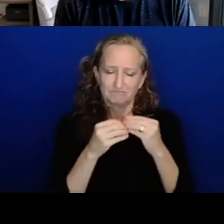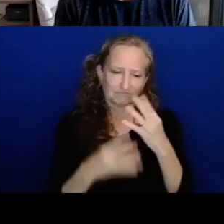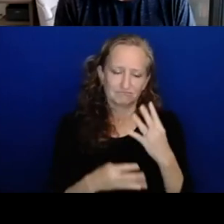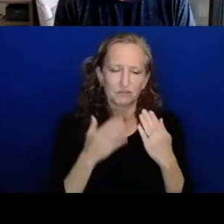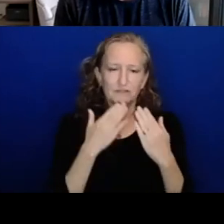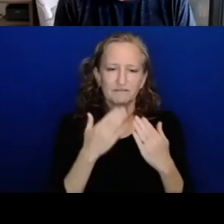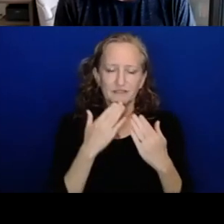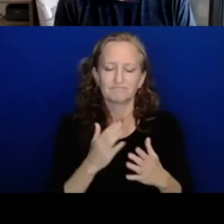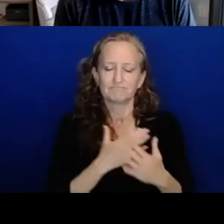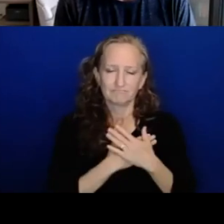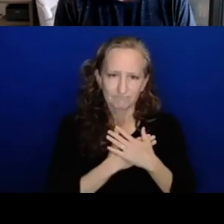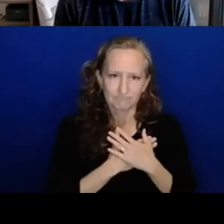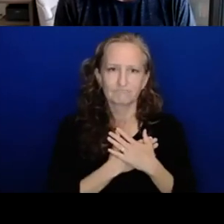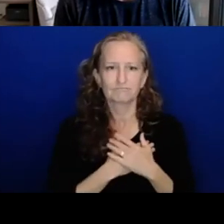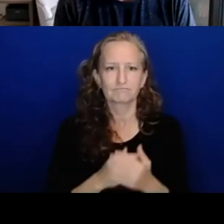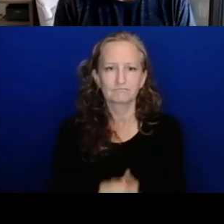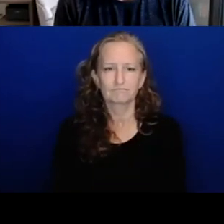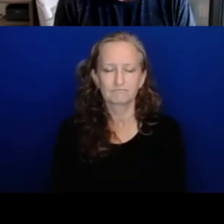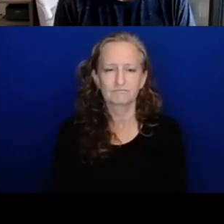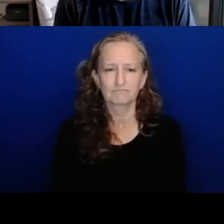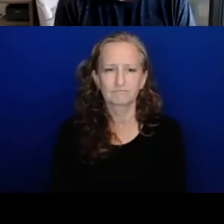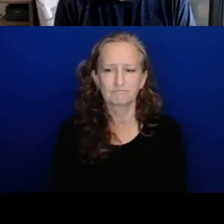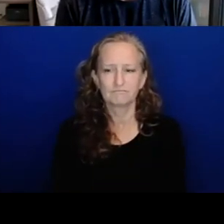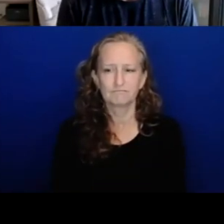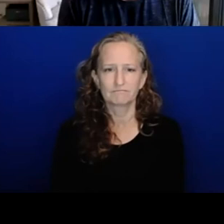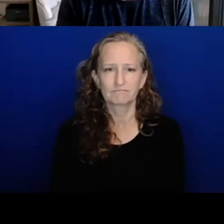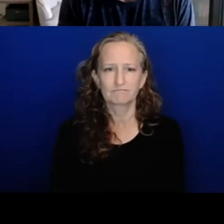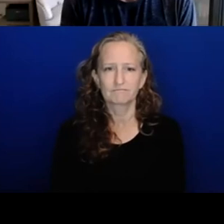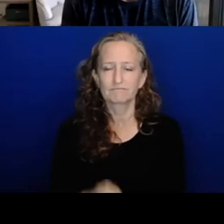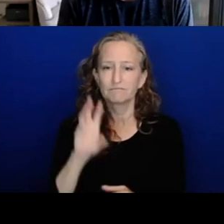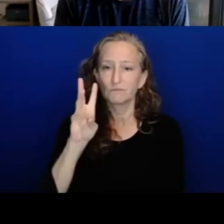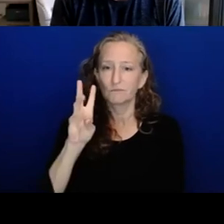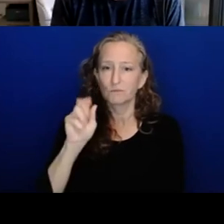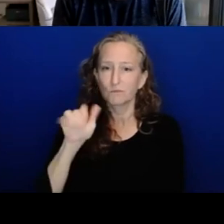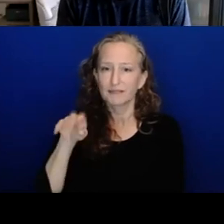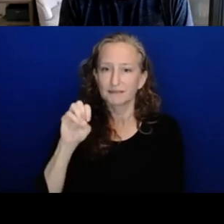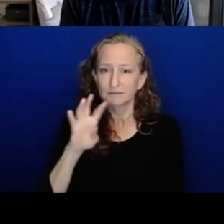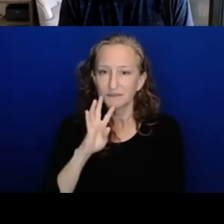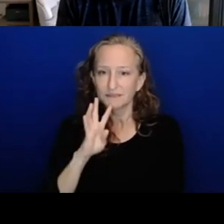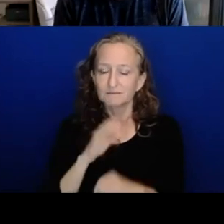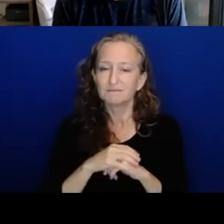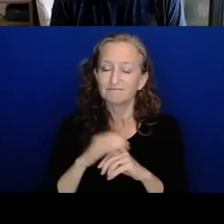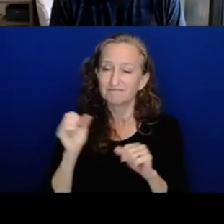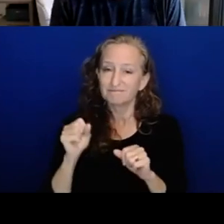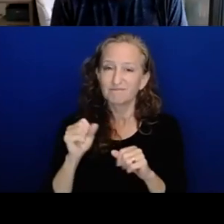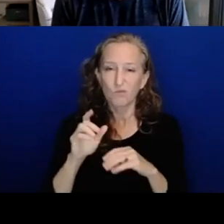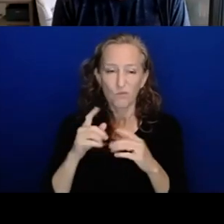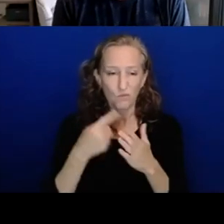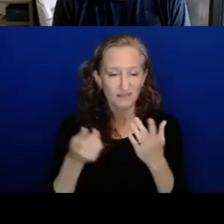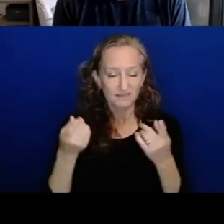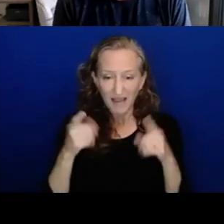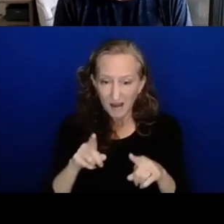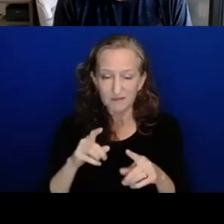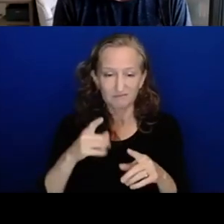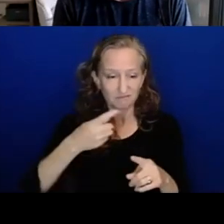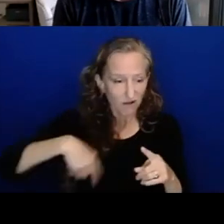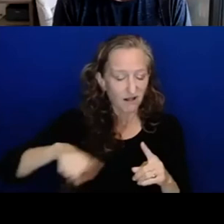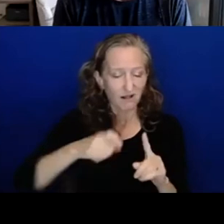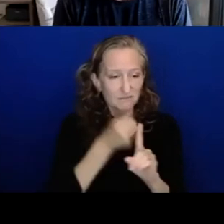And you all are in different professional work environments. What changed the most?